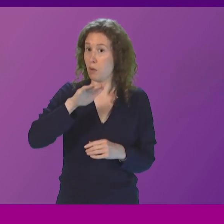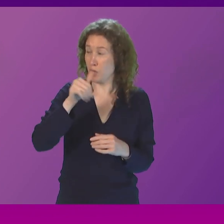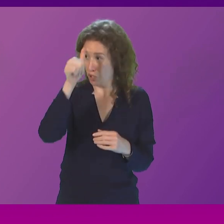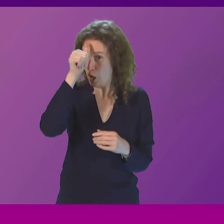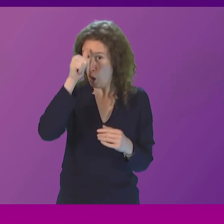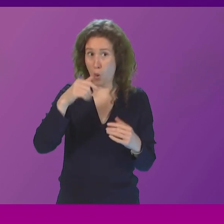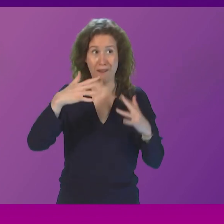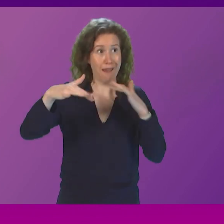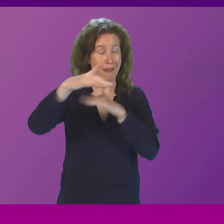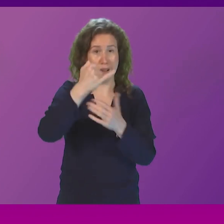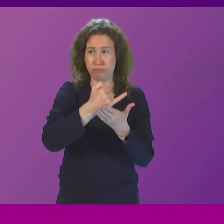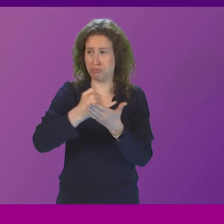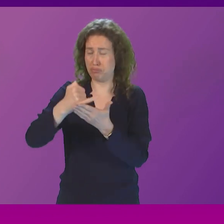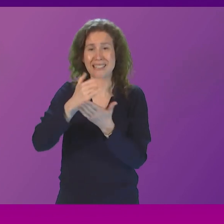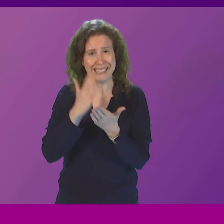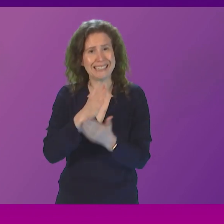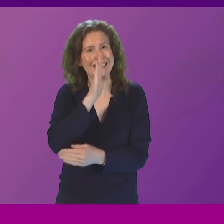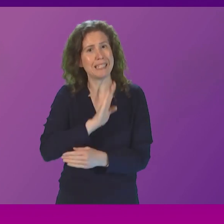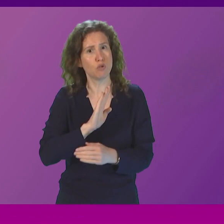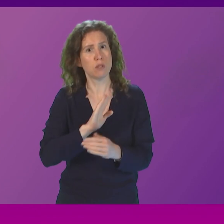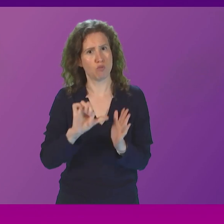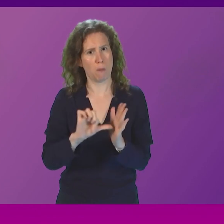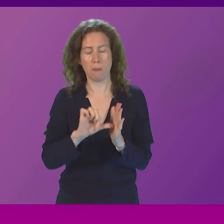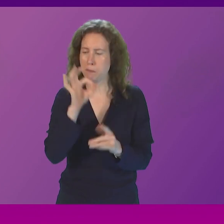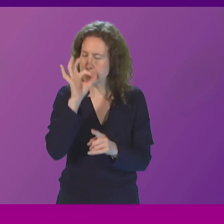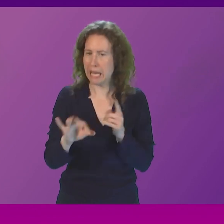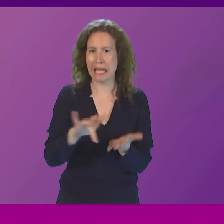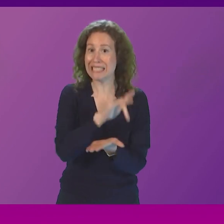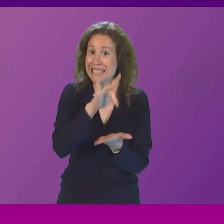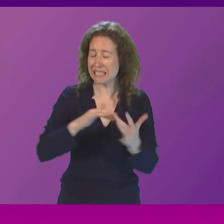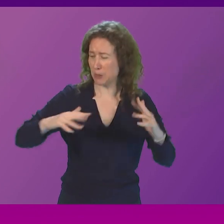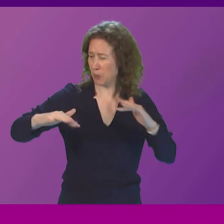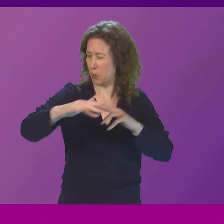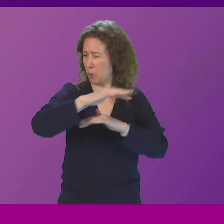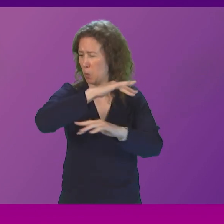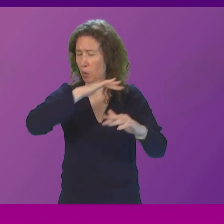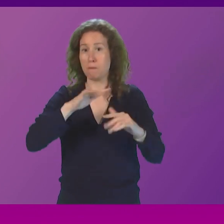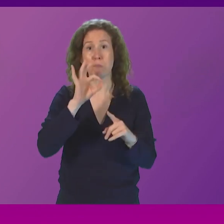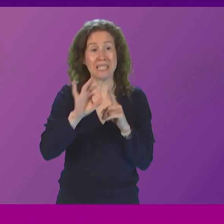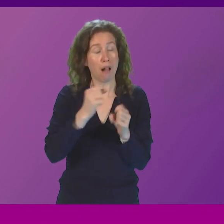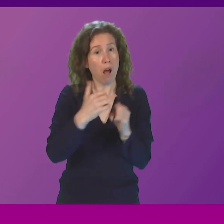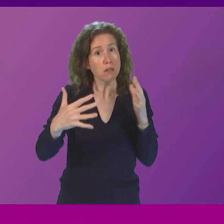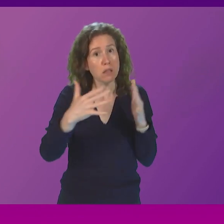that air pollution is a serious problem, particularly in our city conurbations and particularly in Glasgow.